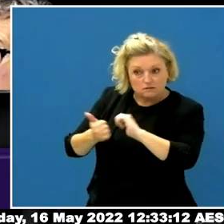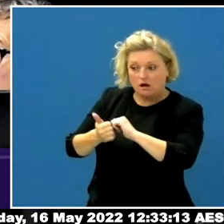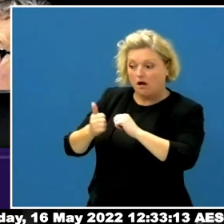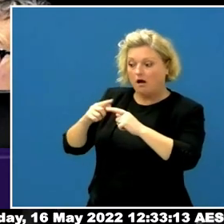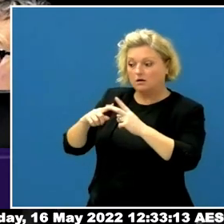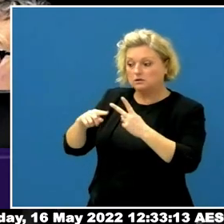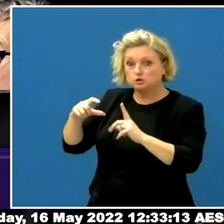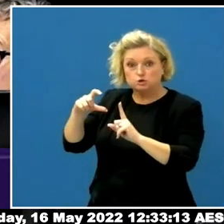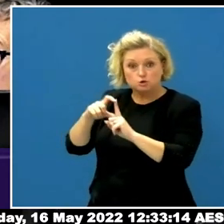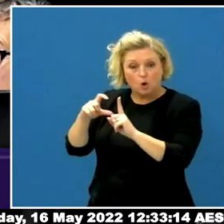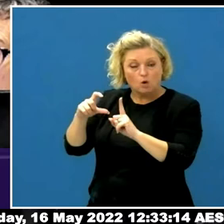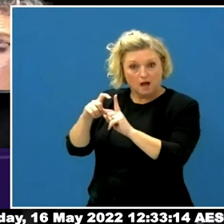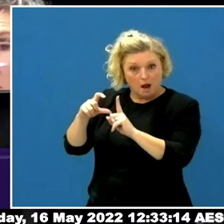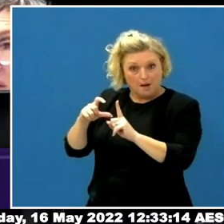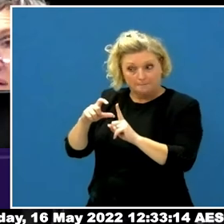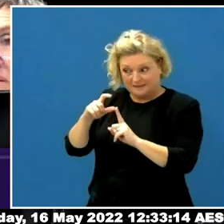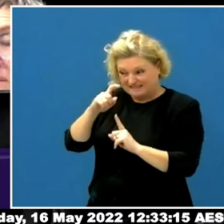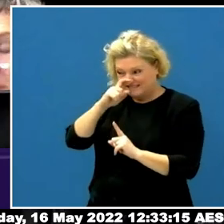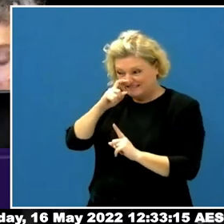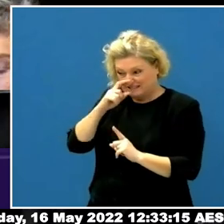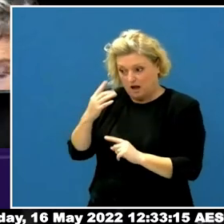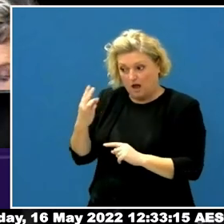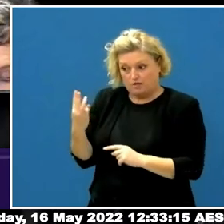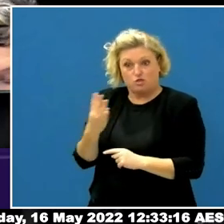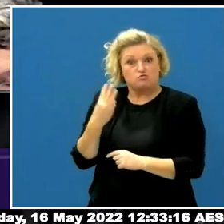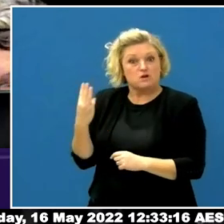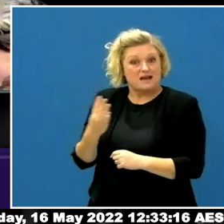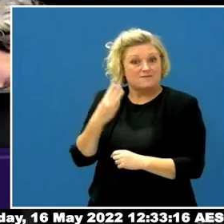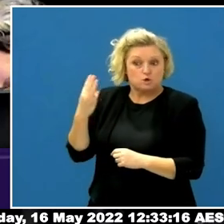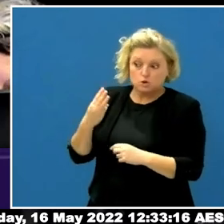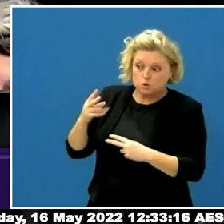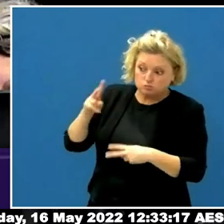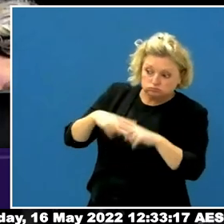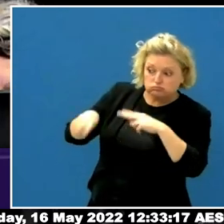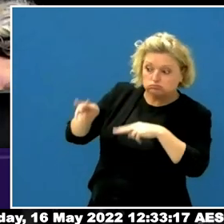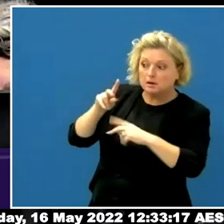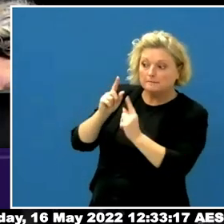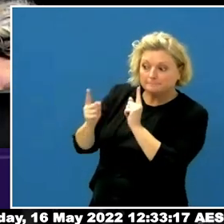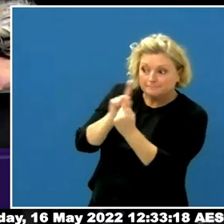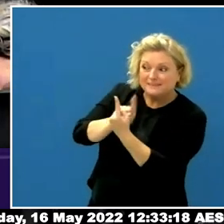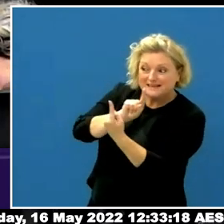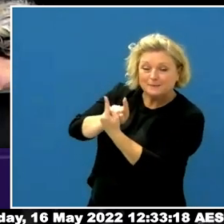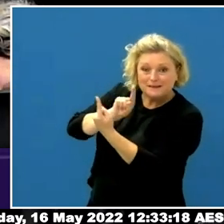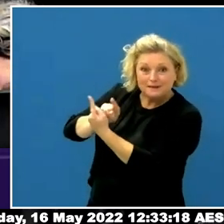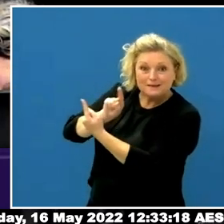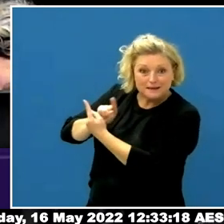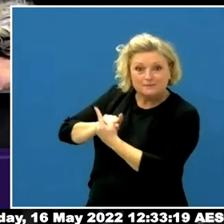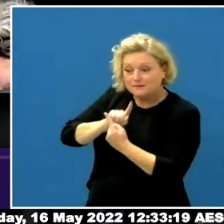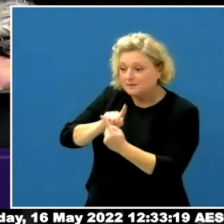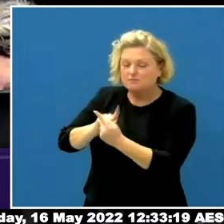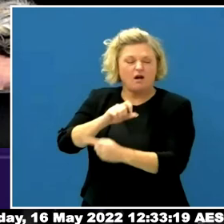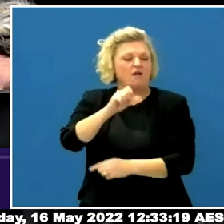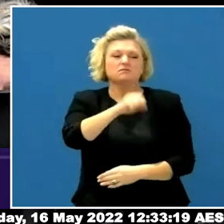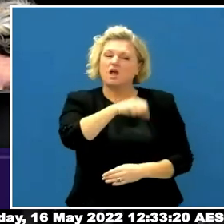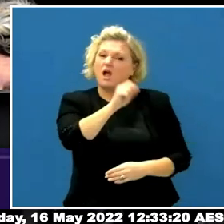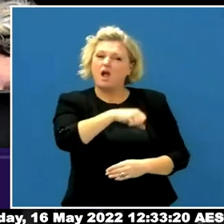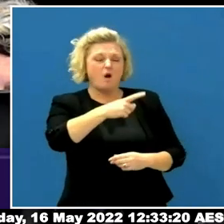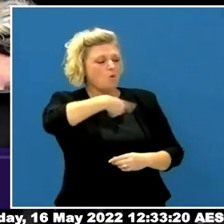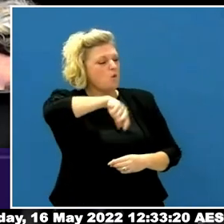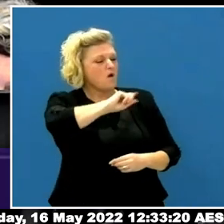days of the week? SALLY: Every day, yes. So there's a chance to talk about what's going on. Every day. Yes. MR FOGARTY: What happens on the weekend. We get photographs, we get videos.